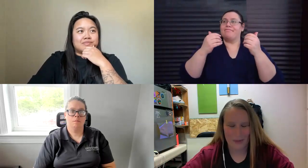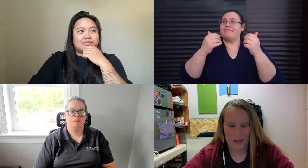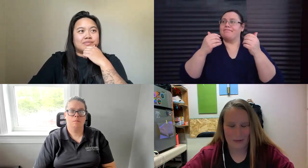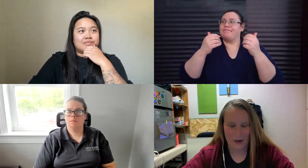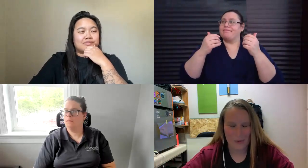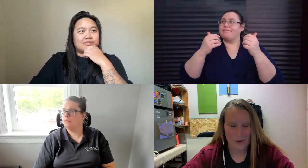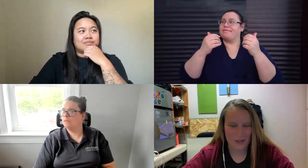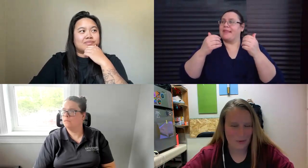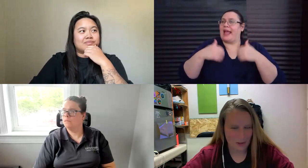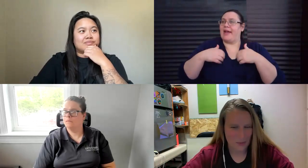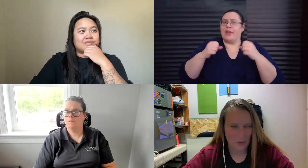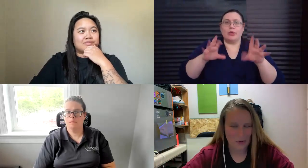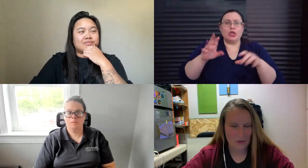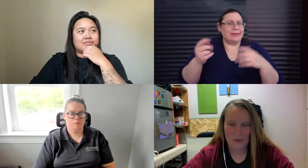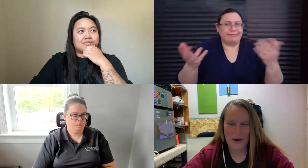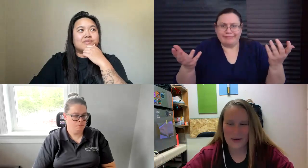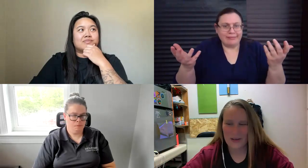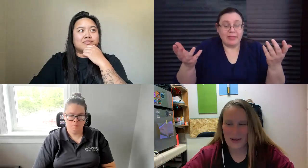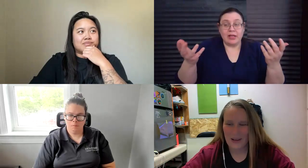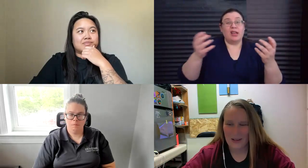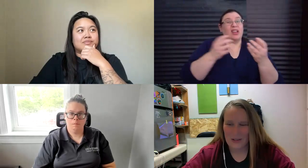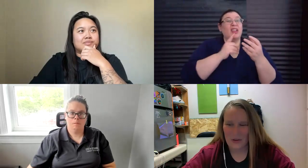And my environment wasn't very supportive of that.